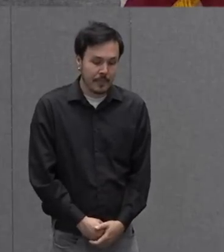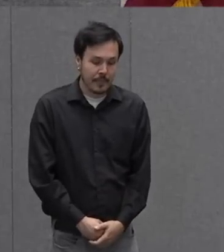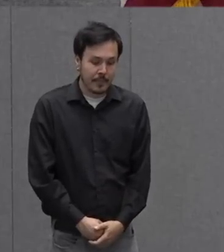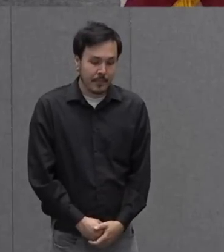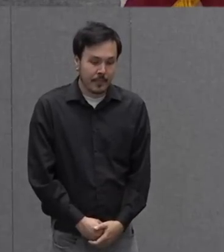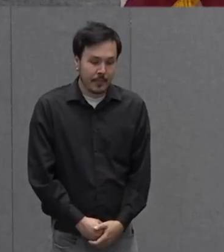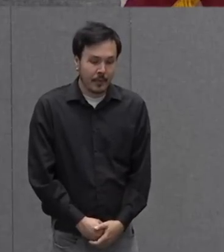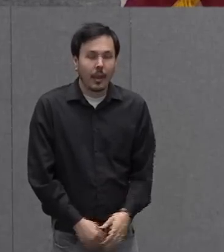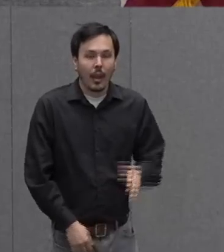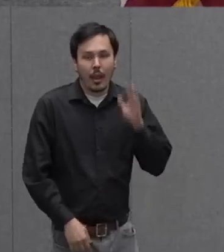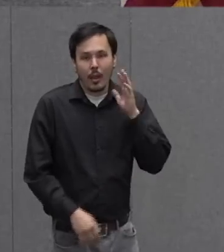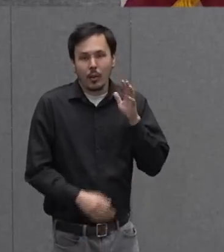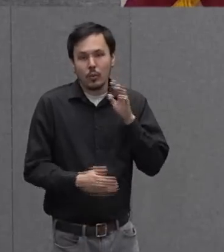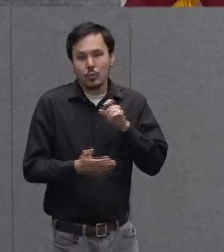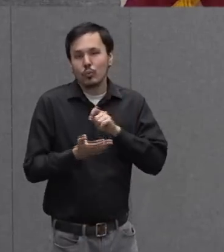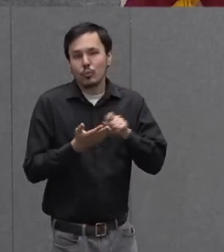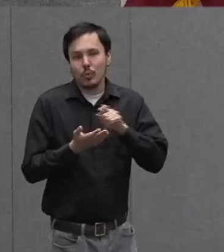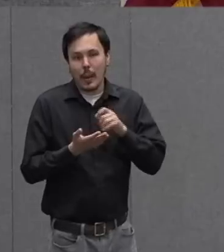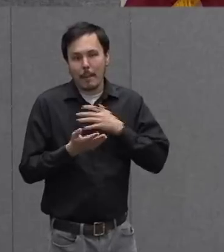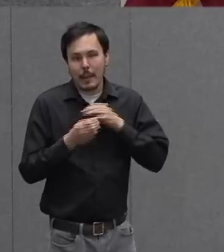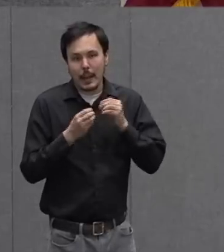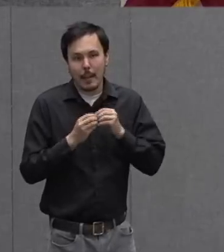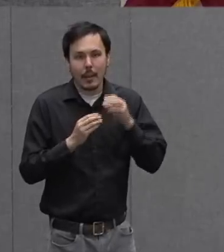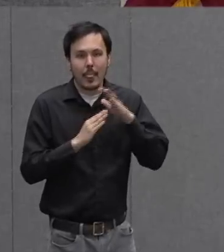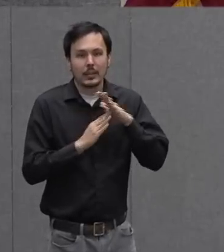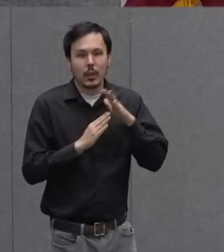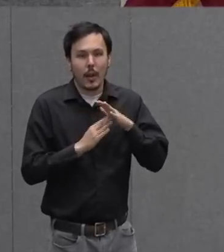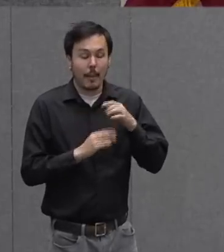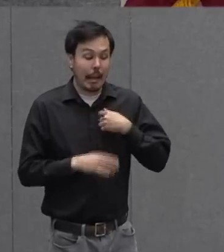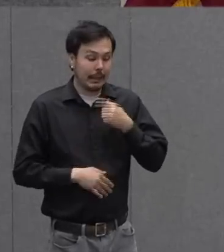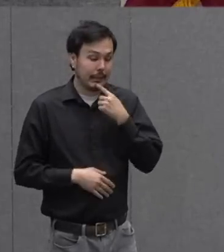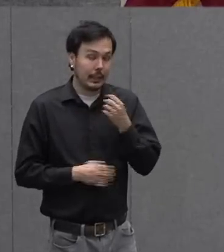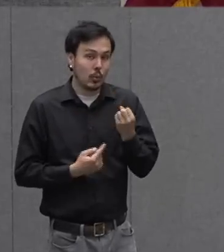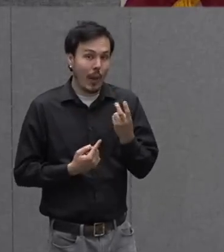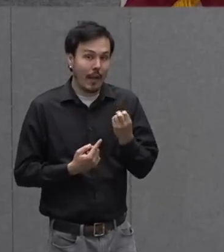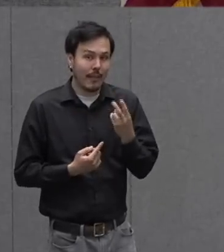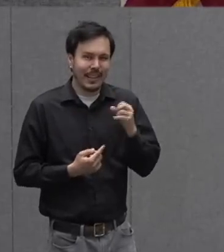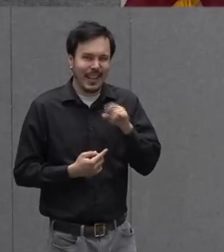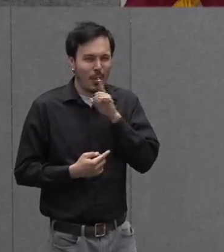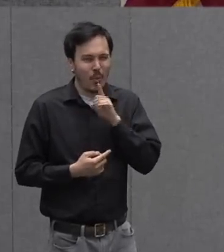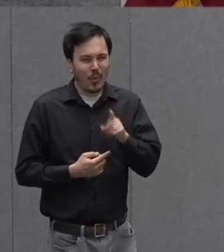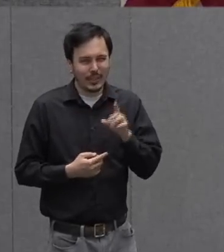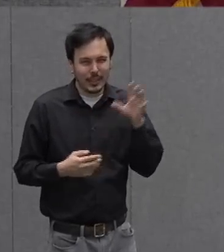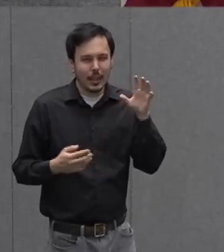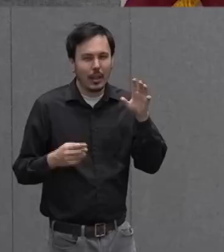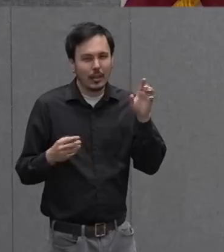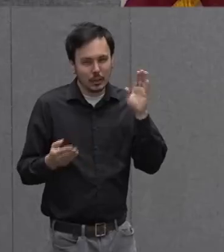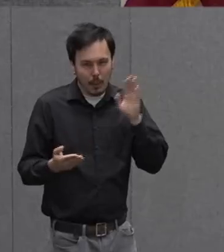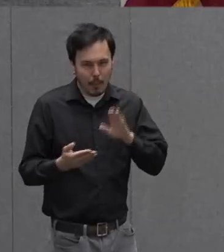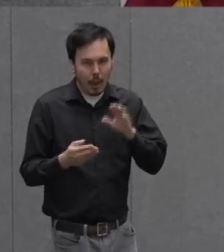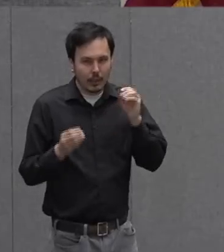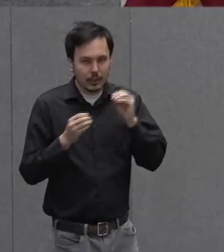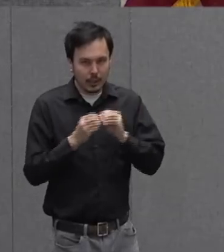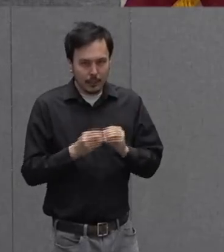and I would write my number at the top. And I said 12 which was the smallest number. So for K for Miss Kathy,